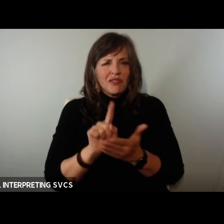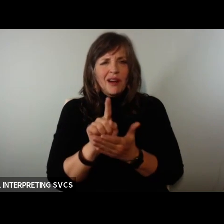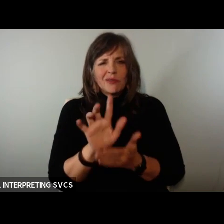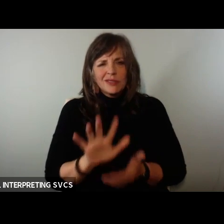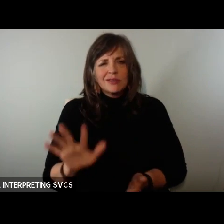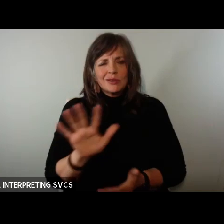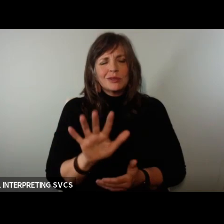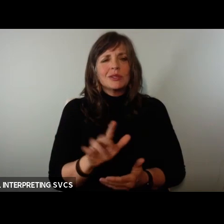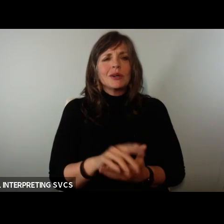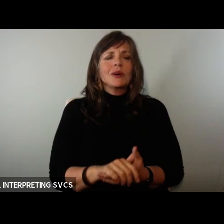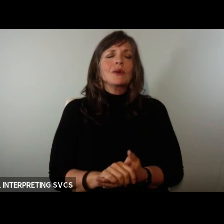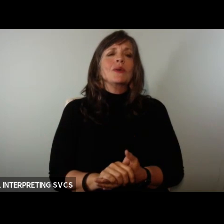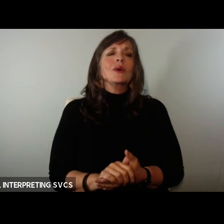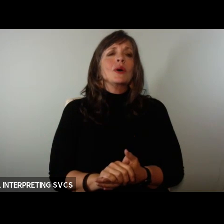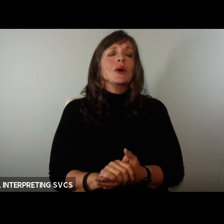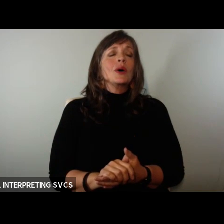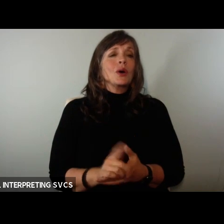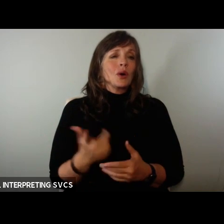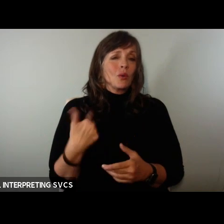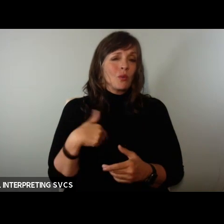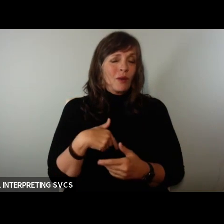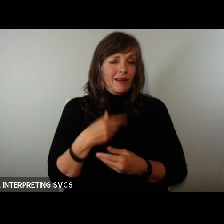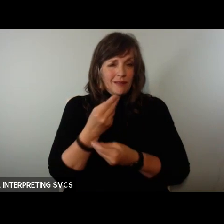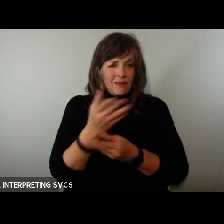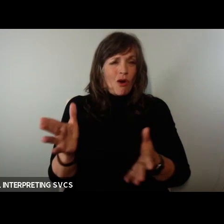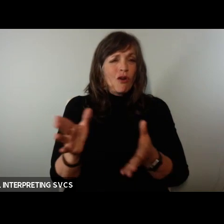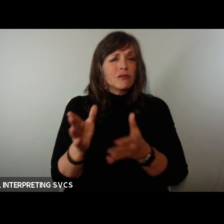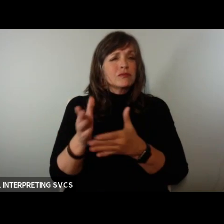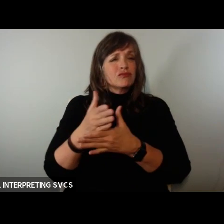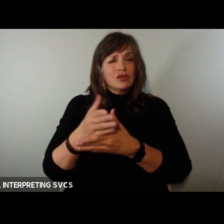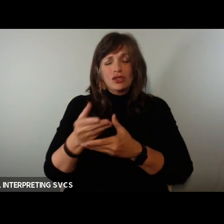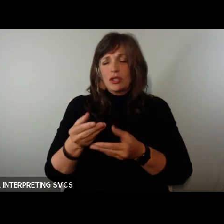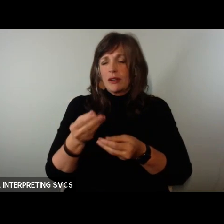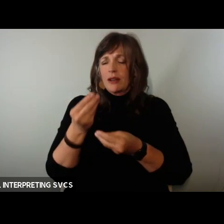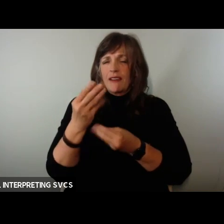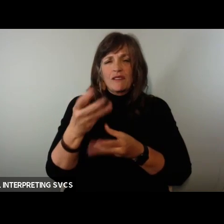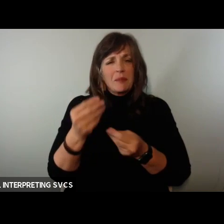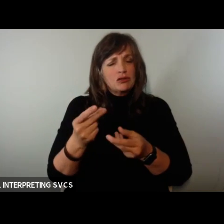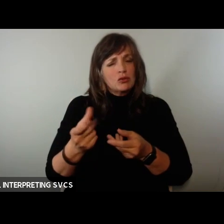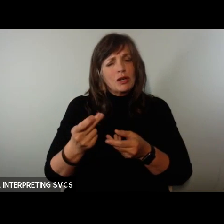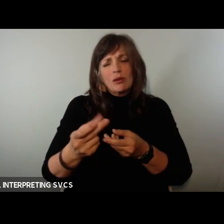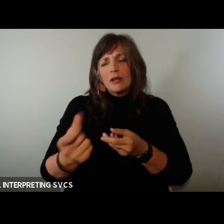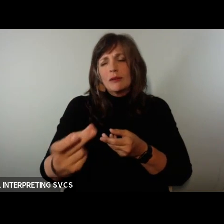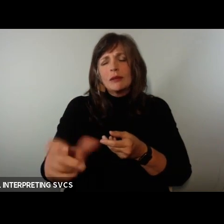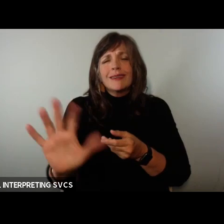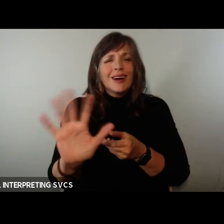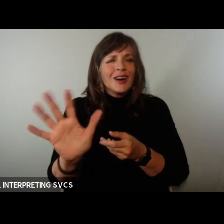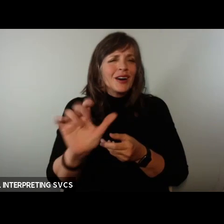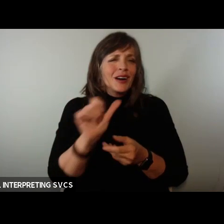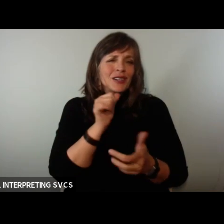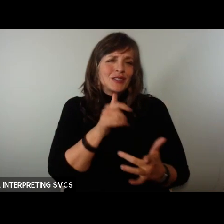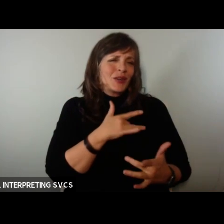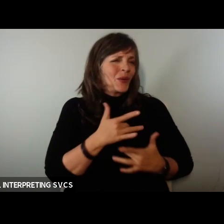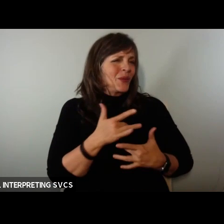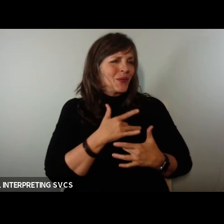I know we are sharing a lot of information quickly, so don't worry, we are trying to, we got you,